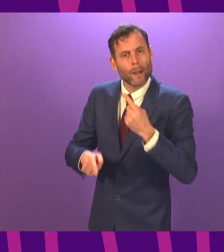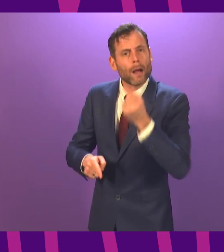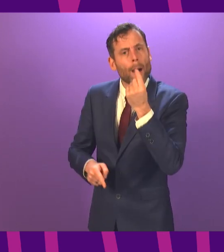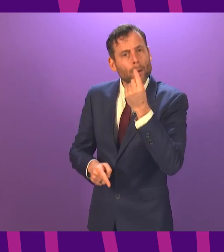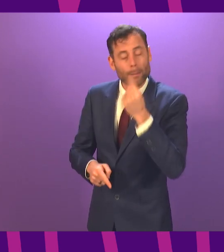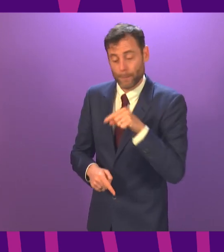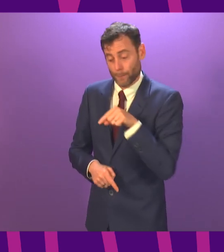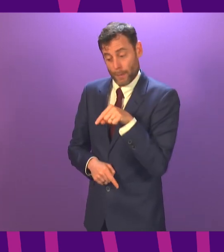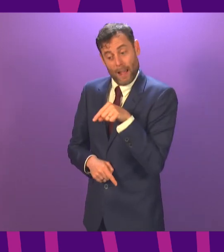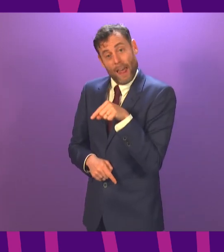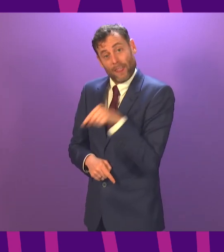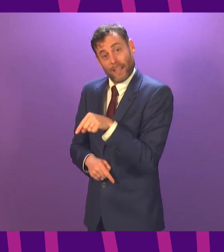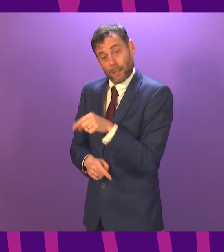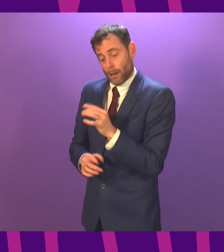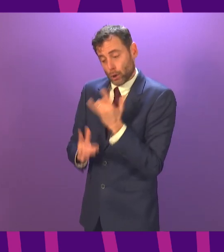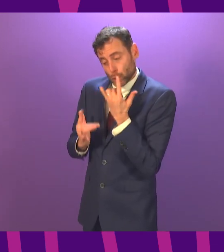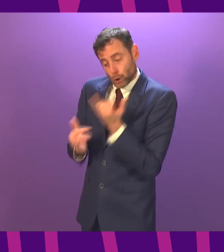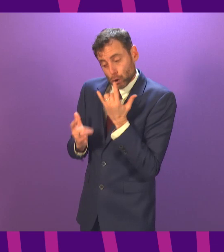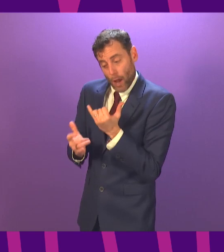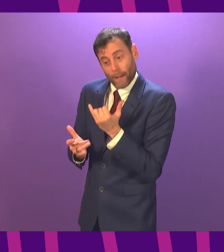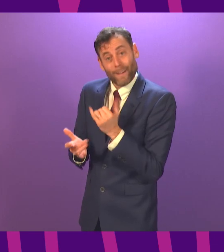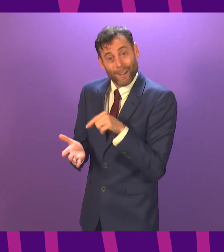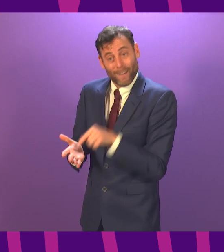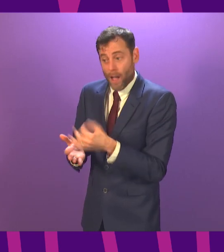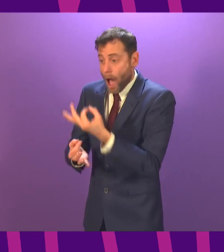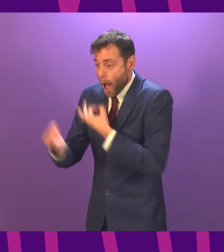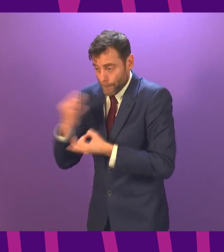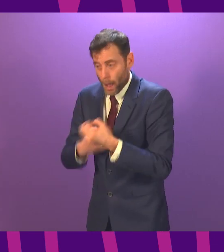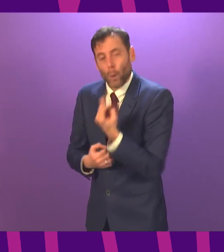are administered through local authorities, so we are working with them in order to do